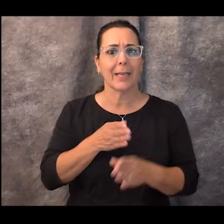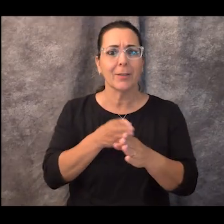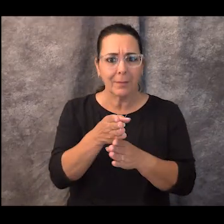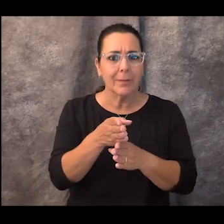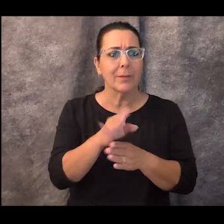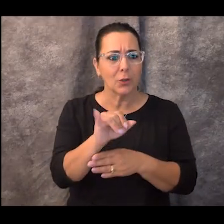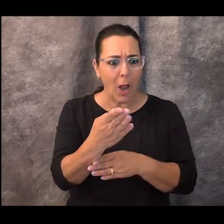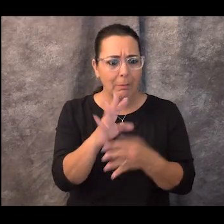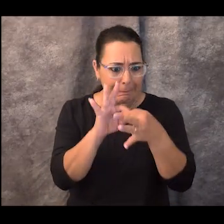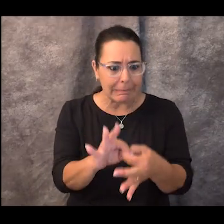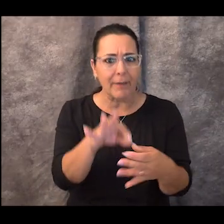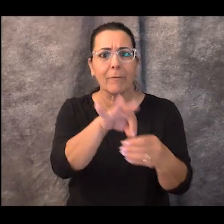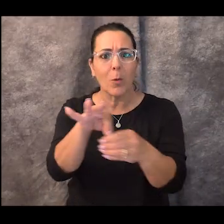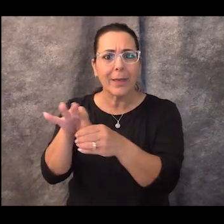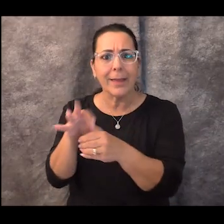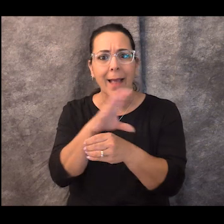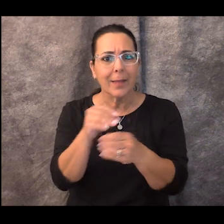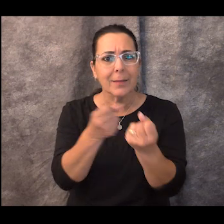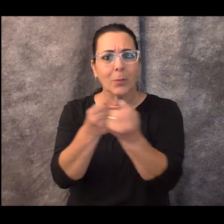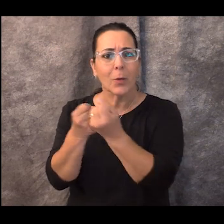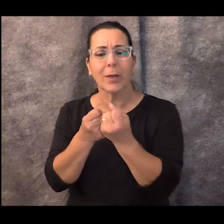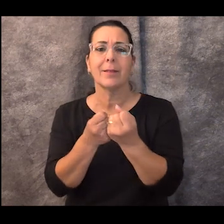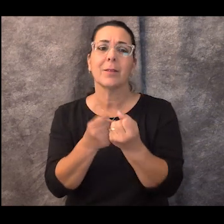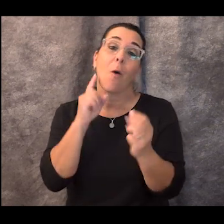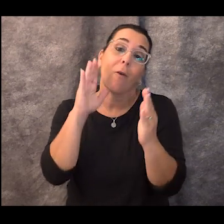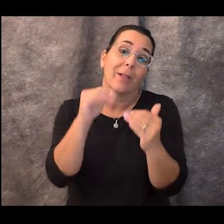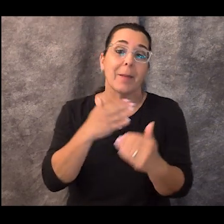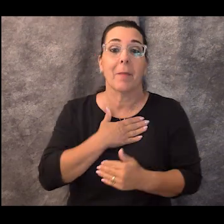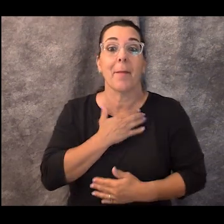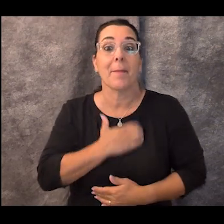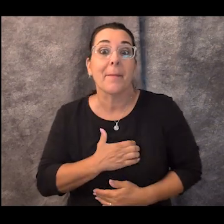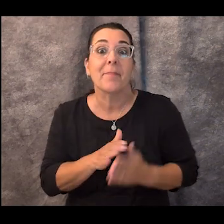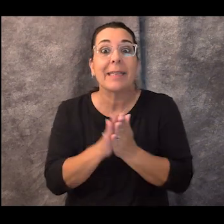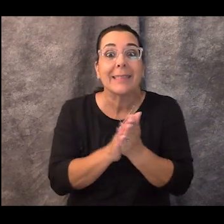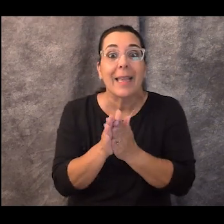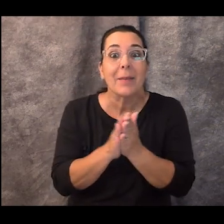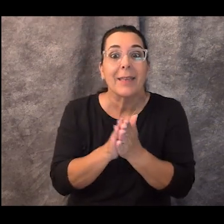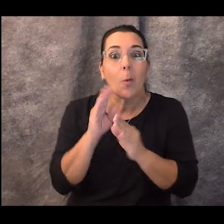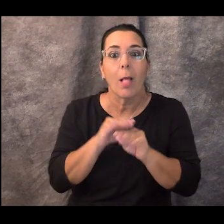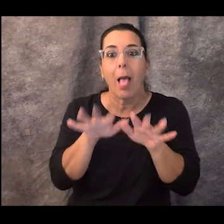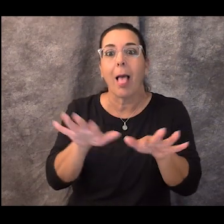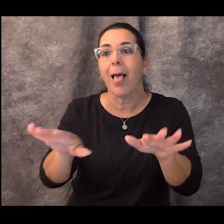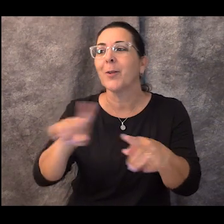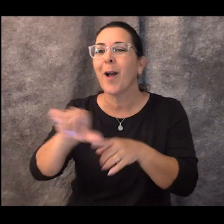and hopefully share some of that passion with it with other folks and get them excited about voting, too. (Eric) I love it, I love it.